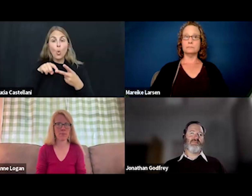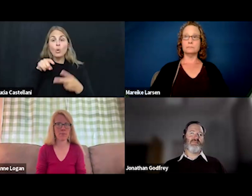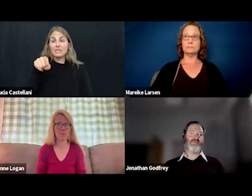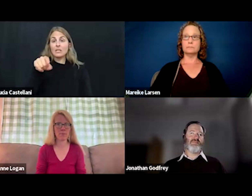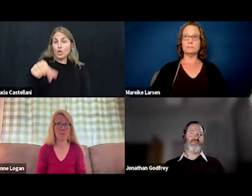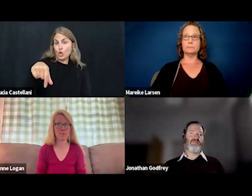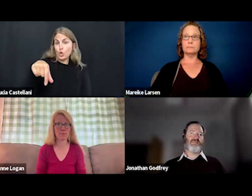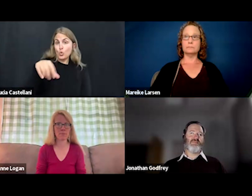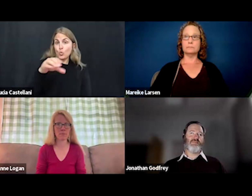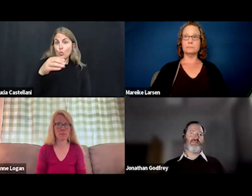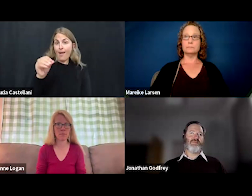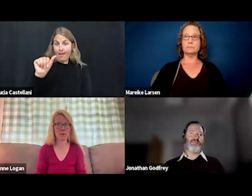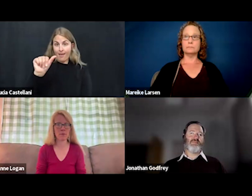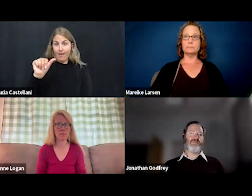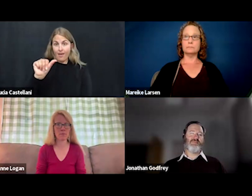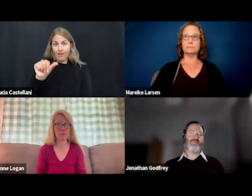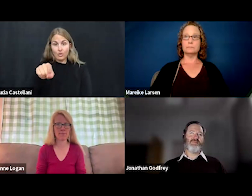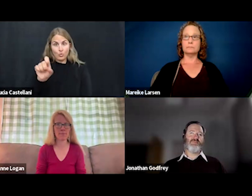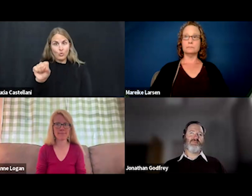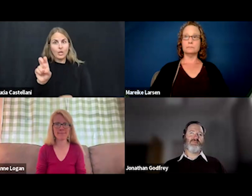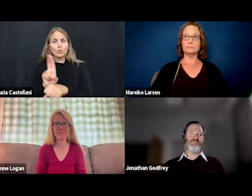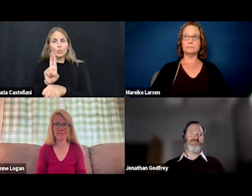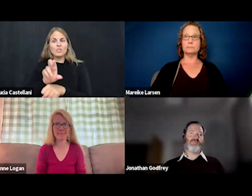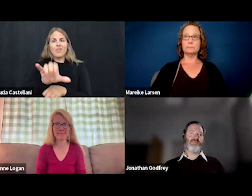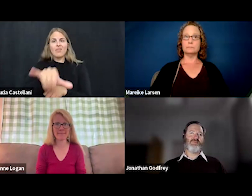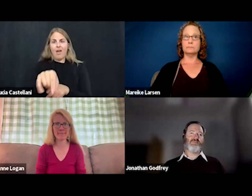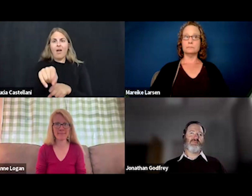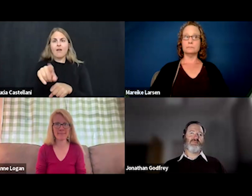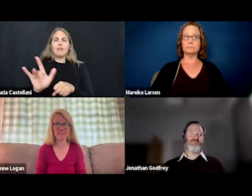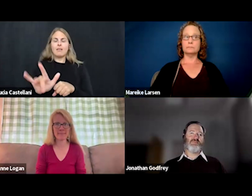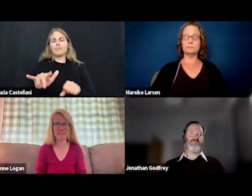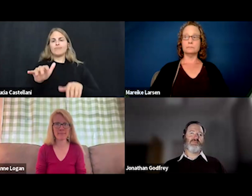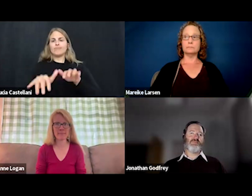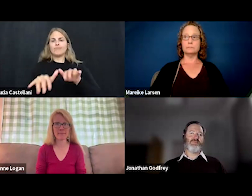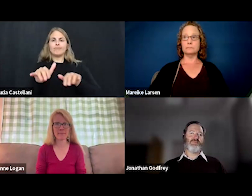and we do welcome you to use the Q&A tab to ask questions.